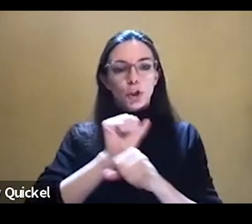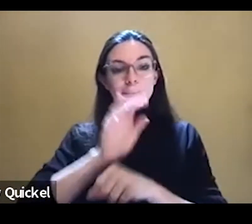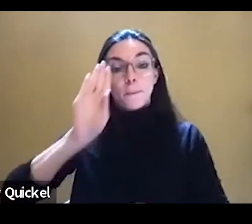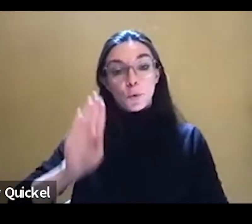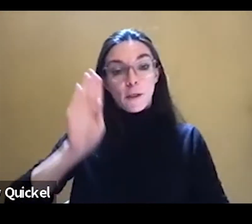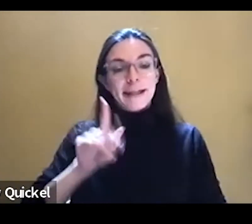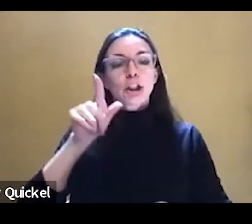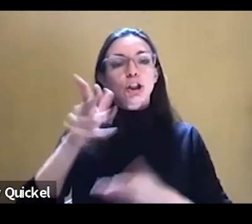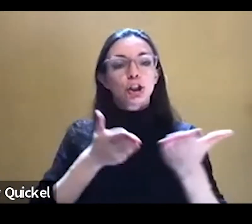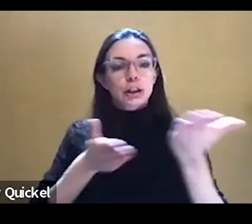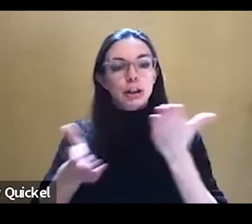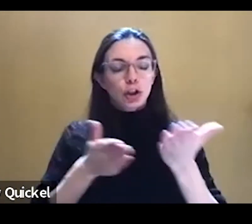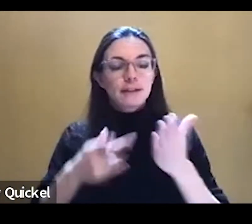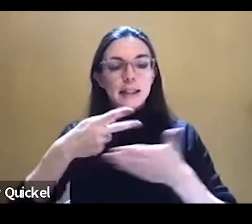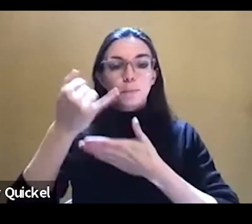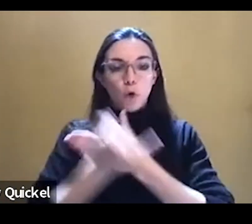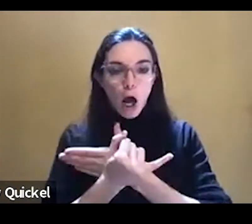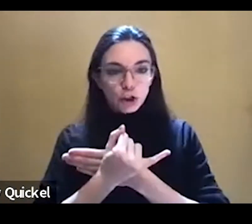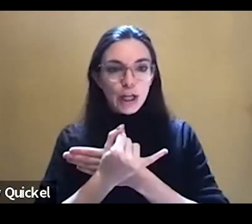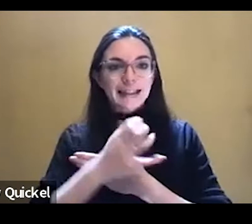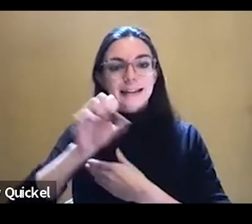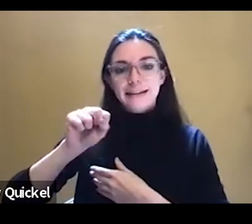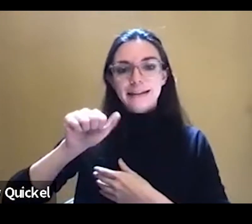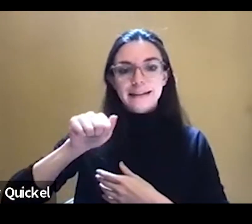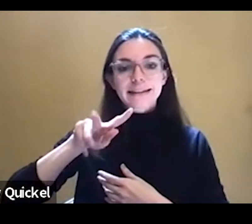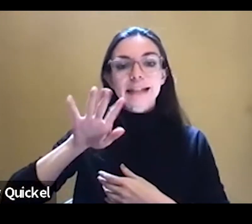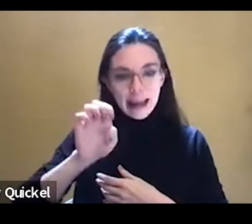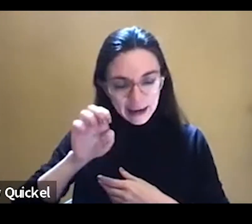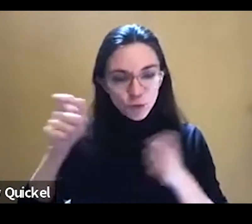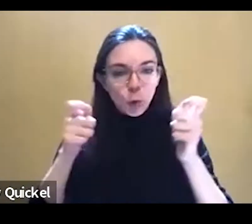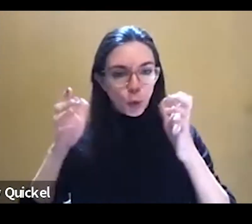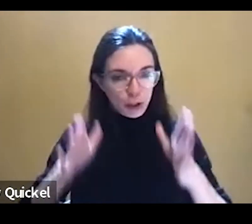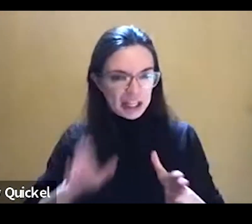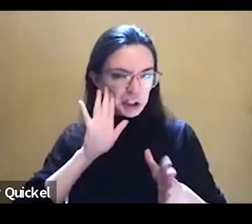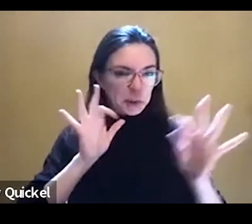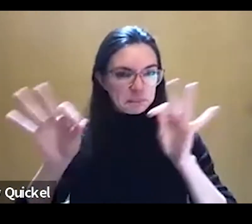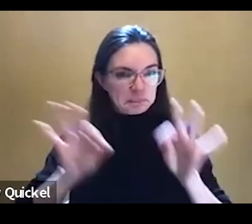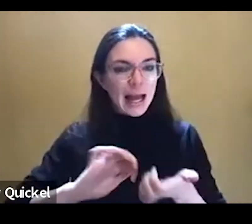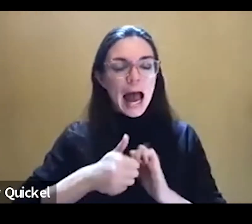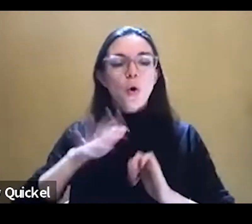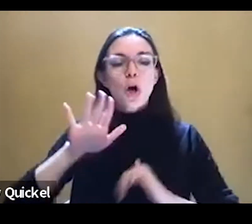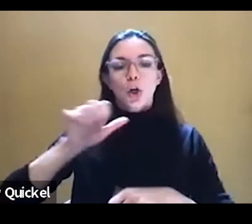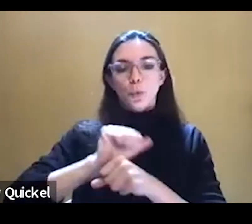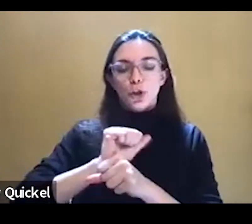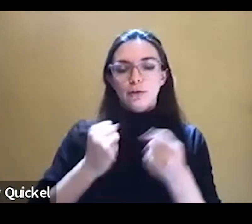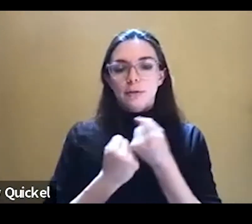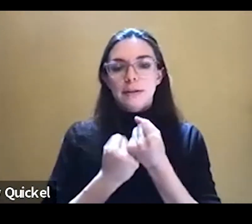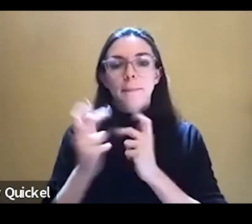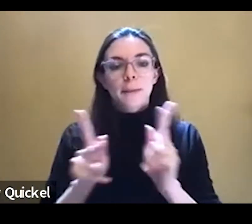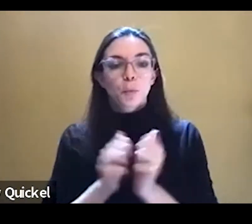Brooklyn, where I'm sitting. She's the project (audio cut out) working with people with disabilities including